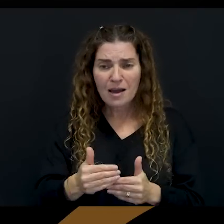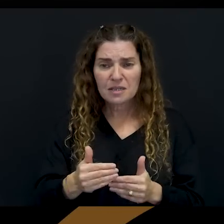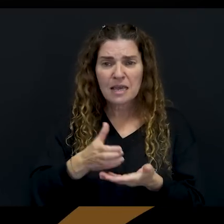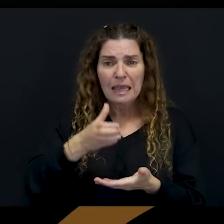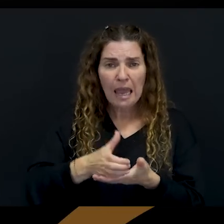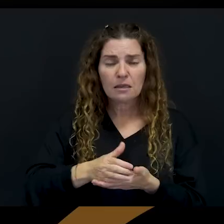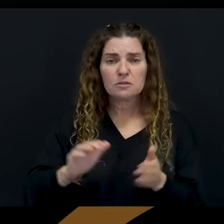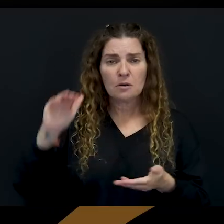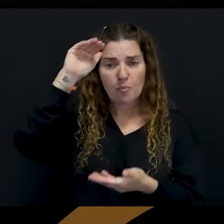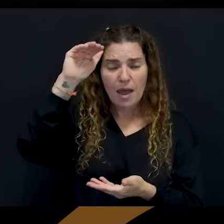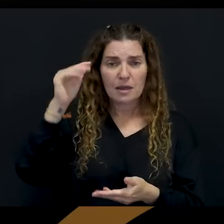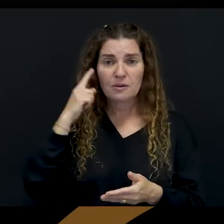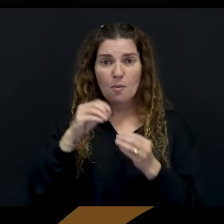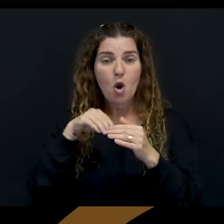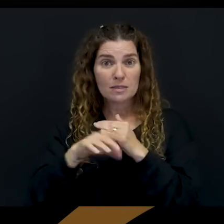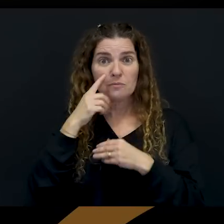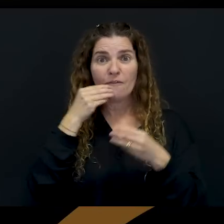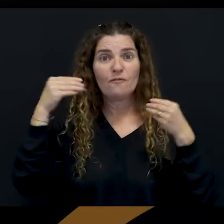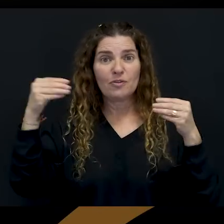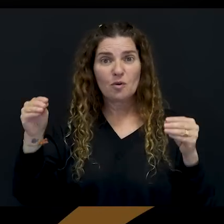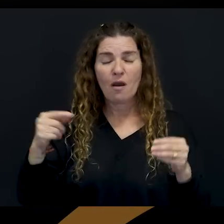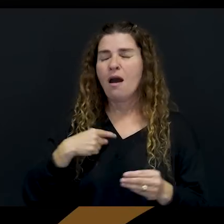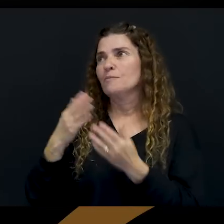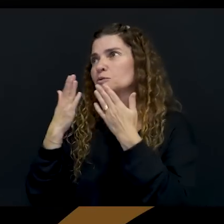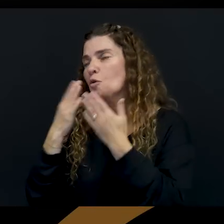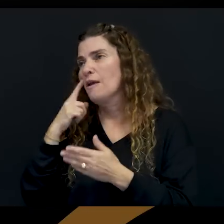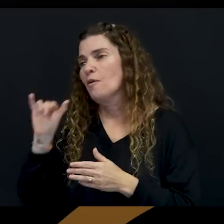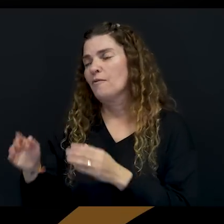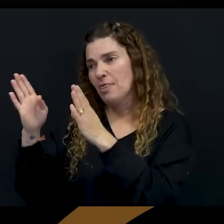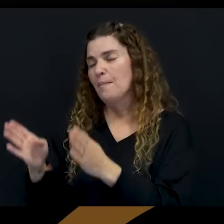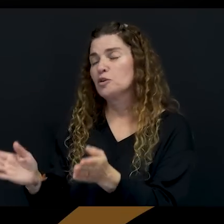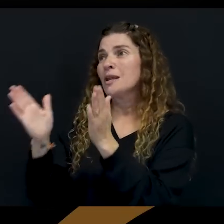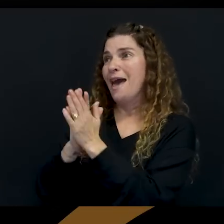I'm so grateful to this colleague for asking this question. It takes this type of courage